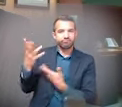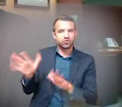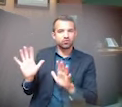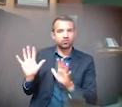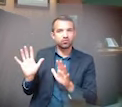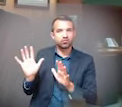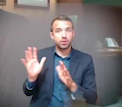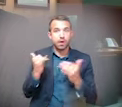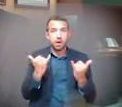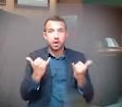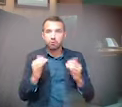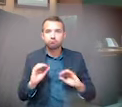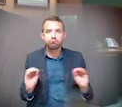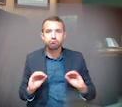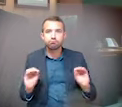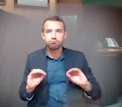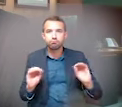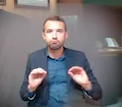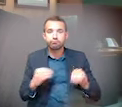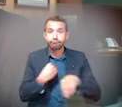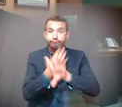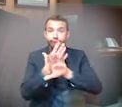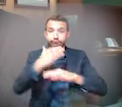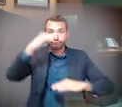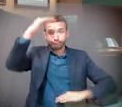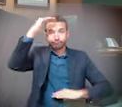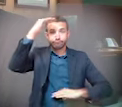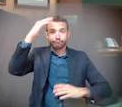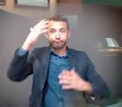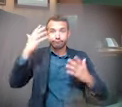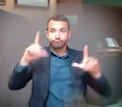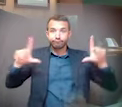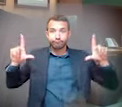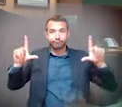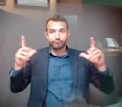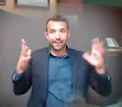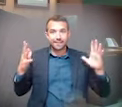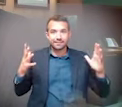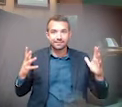we can not acquiesce and state that that should be the new norm because the real way that